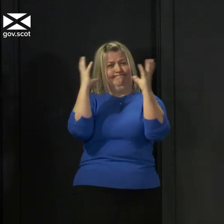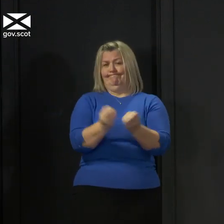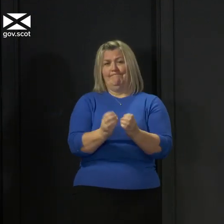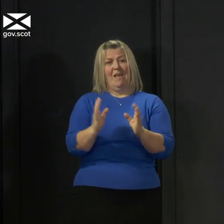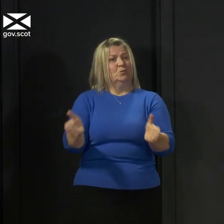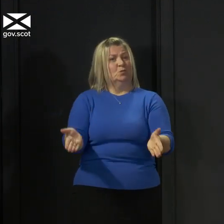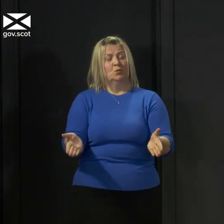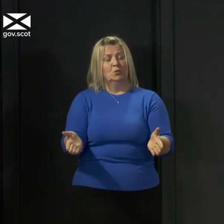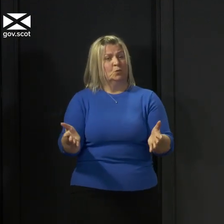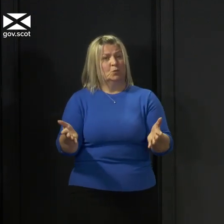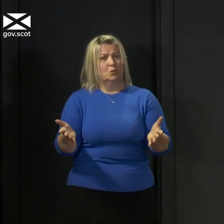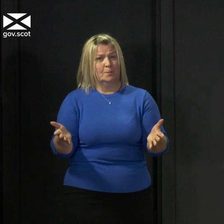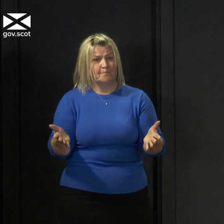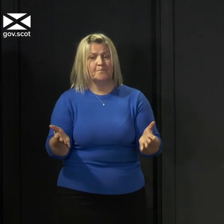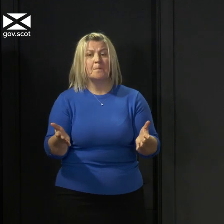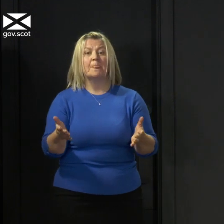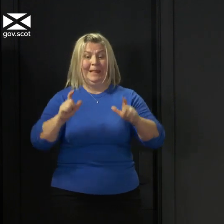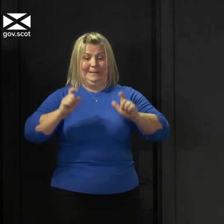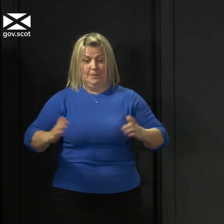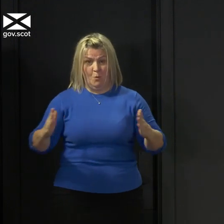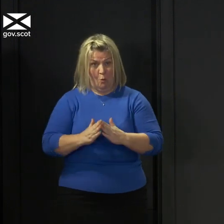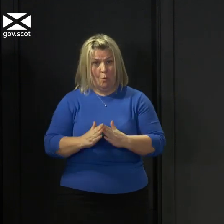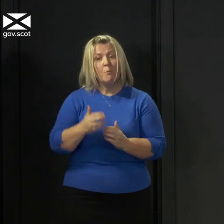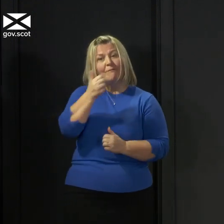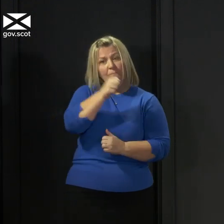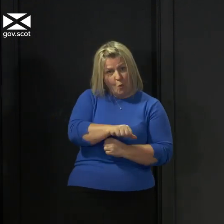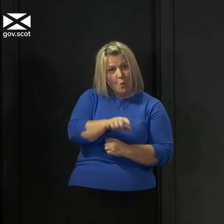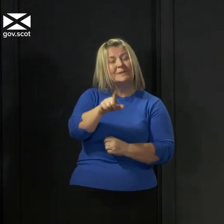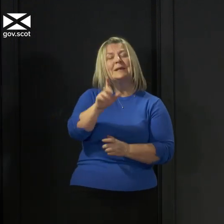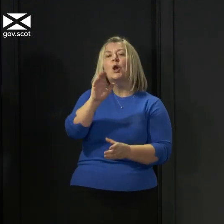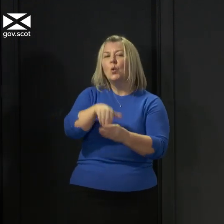the lockdown including closure of schools is essential now to suppress the